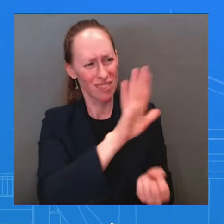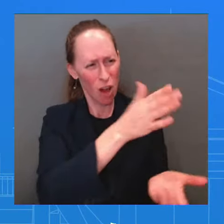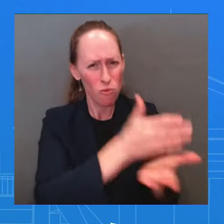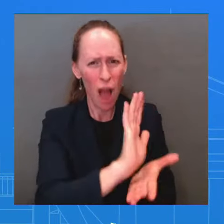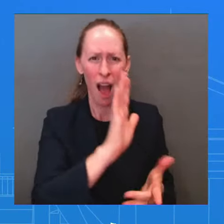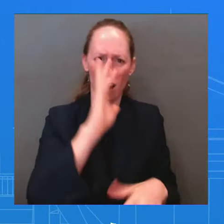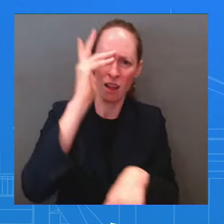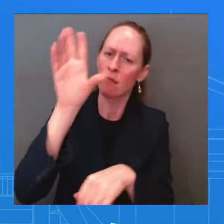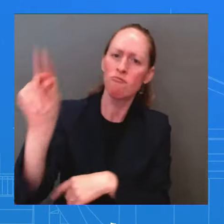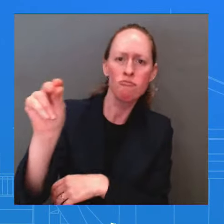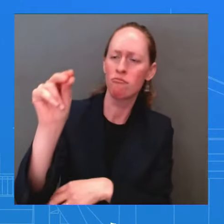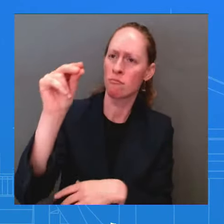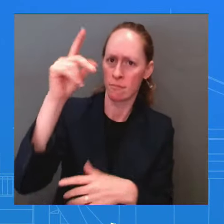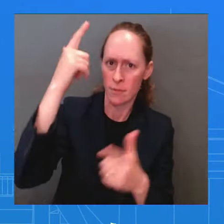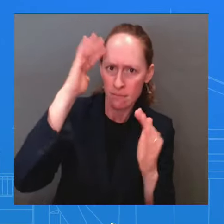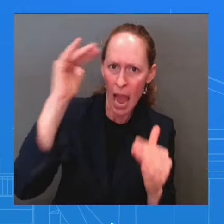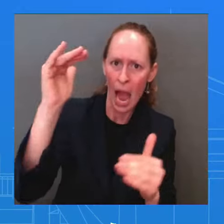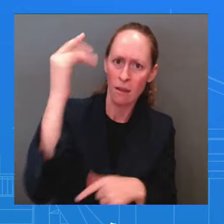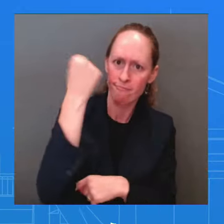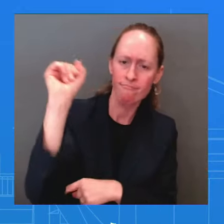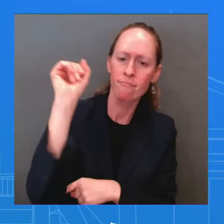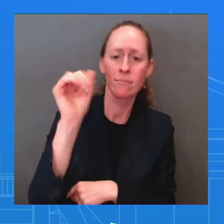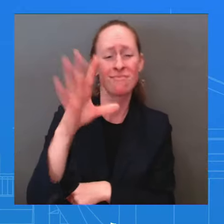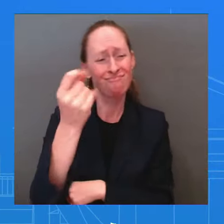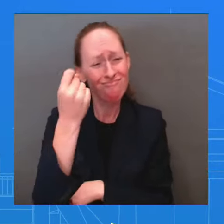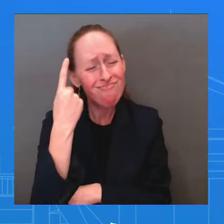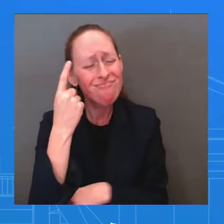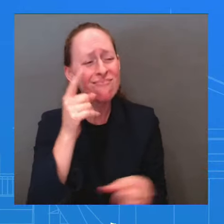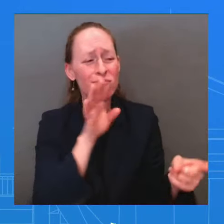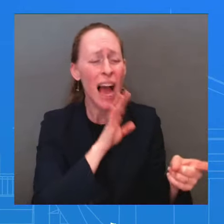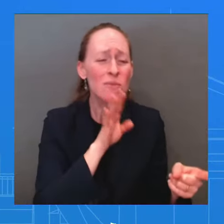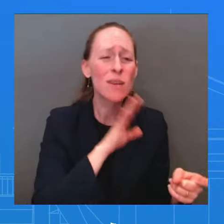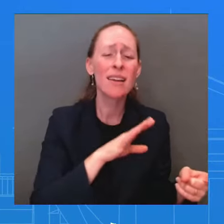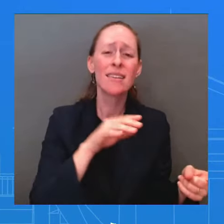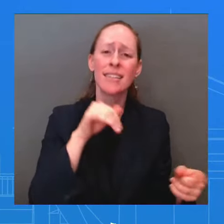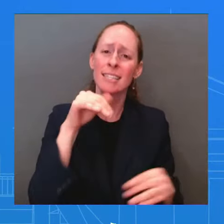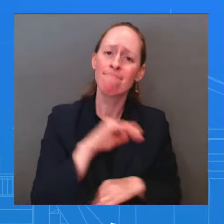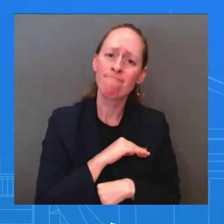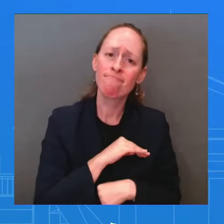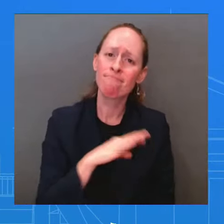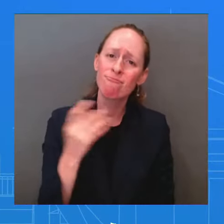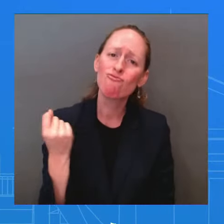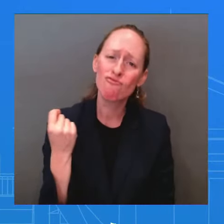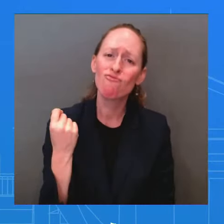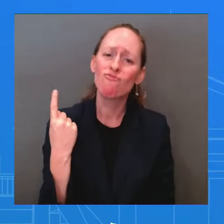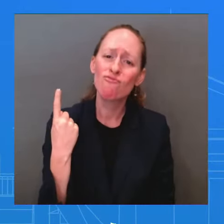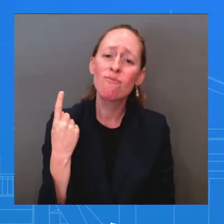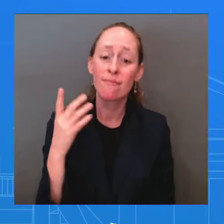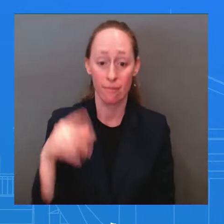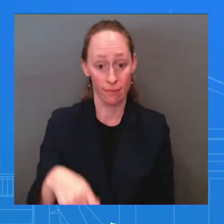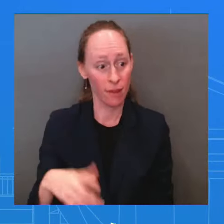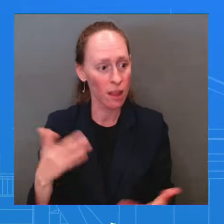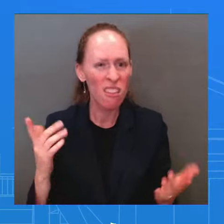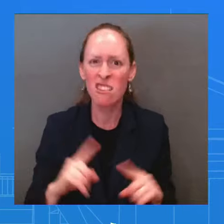He understands the frustrations of the workers. Absolutely. Again, this is nothing new. We have said they should -- they should be able to ask and receive fair